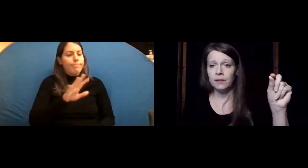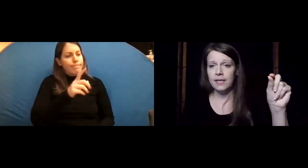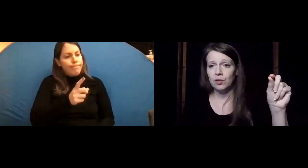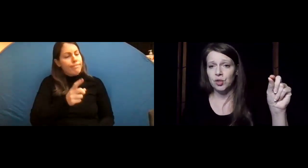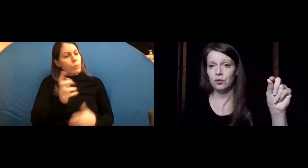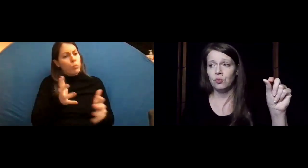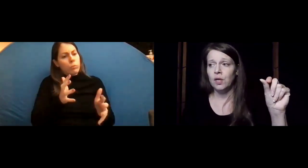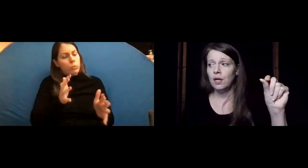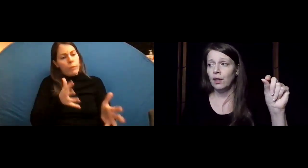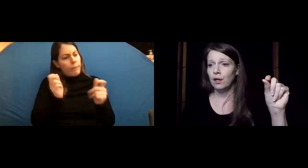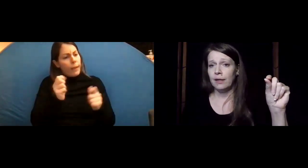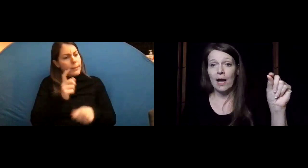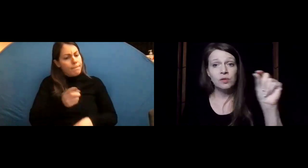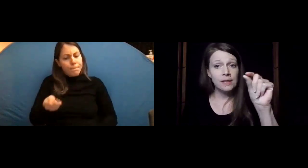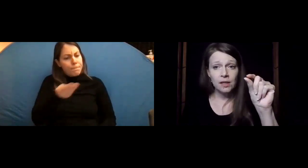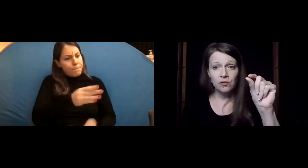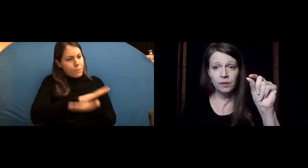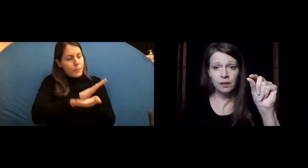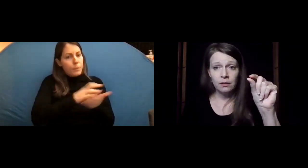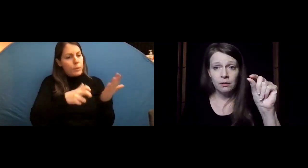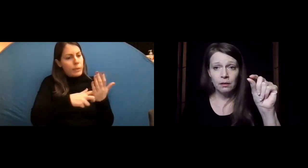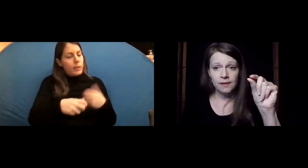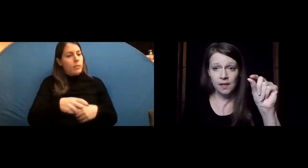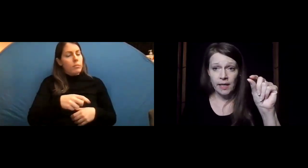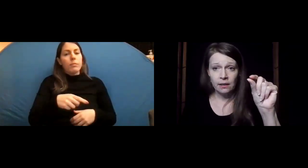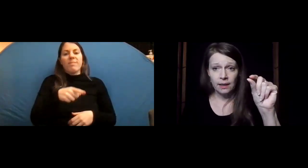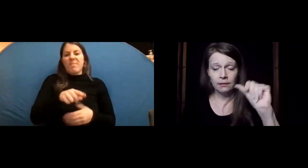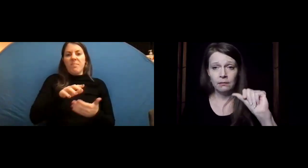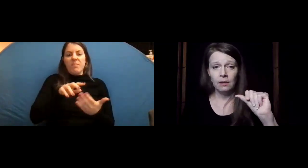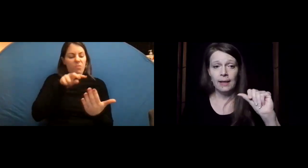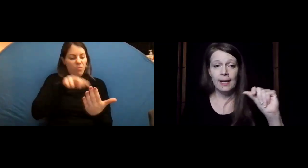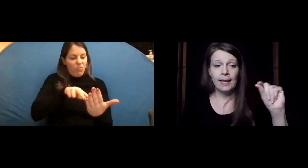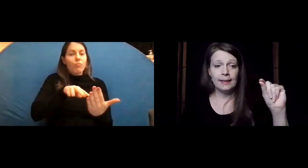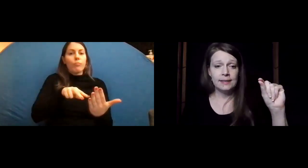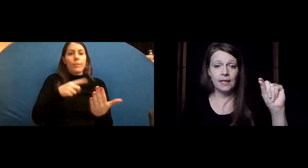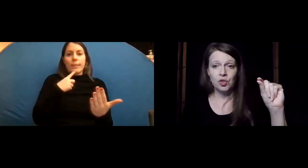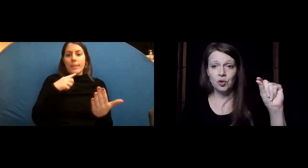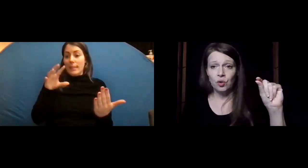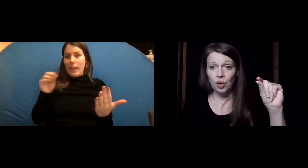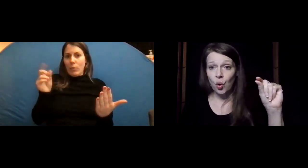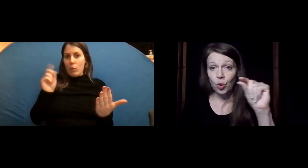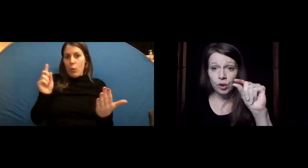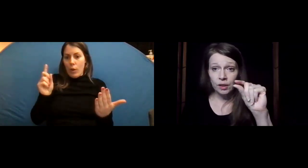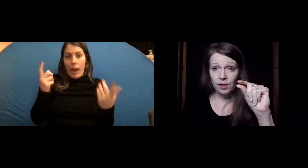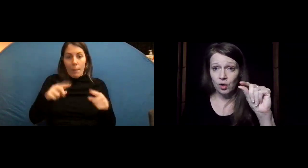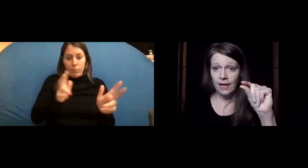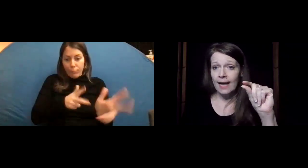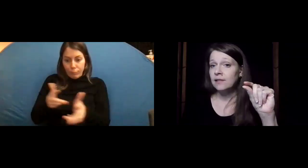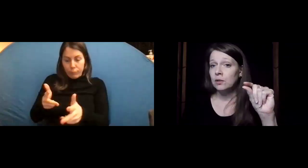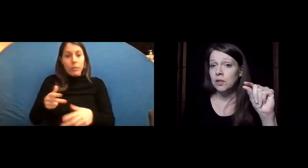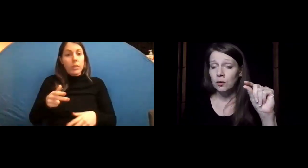the policeman hands you a piece of paper, and at the top, it tells you the county that you've been cited in, and it